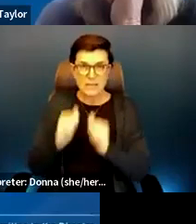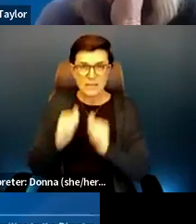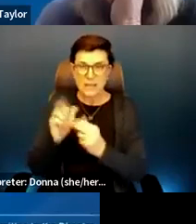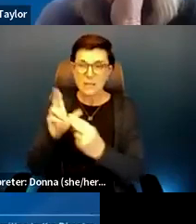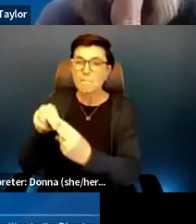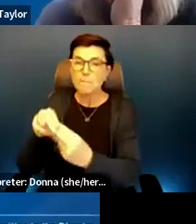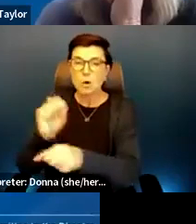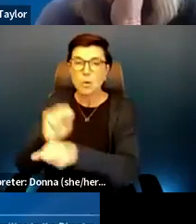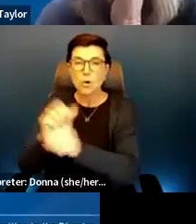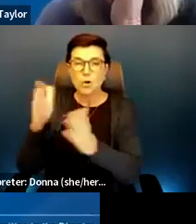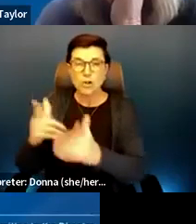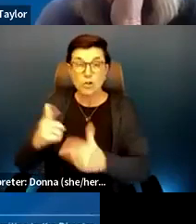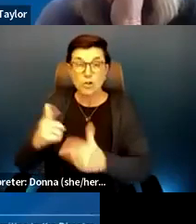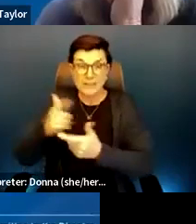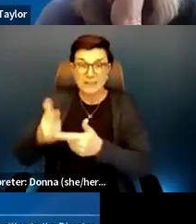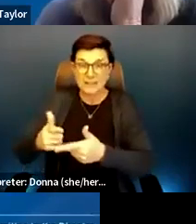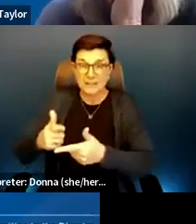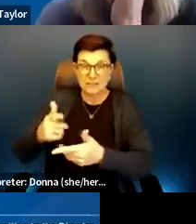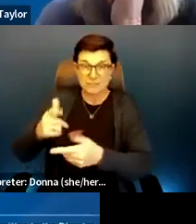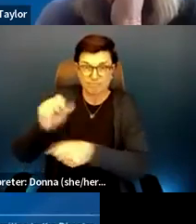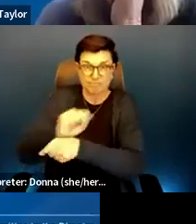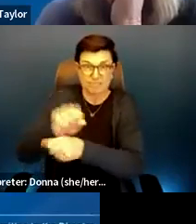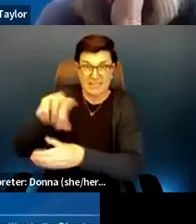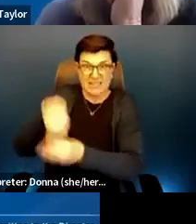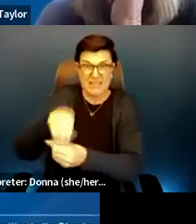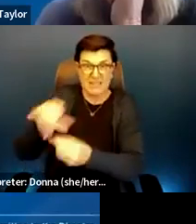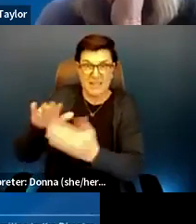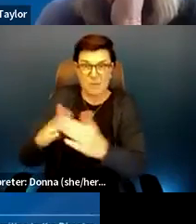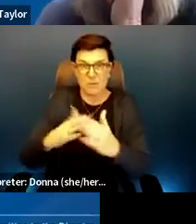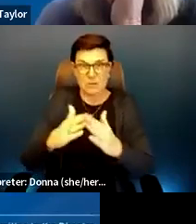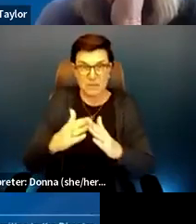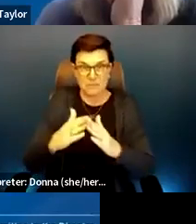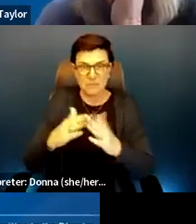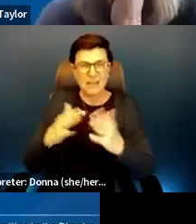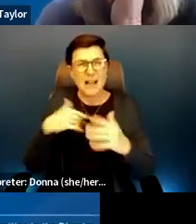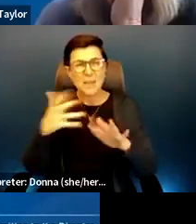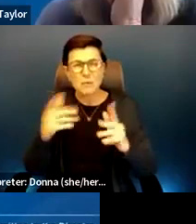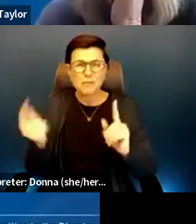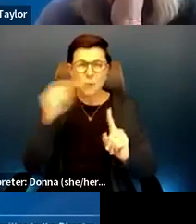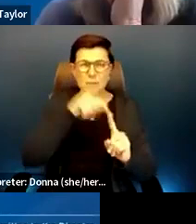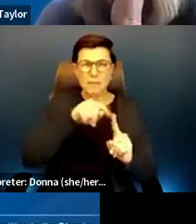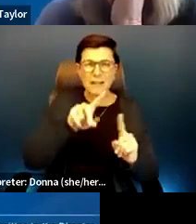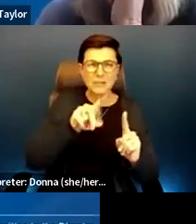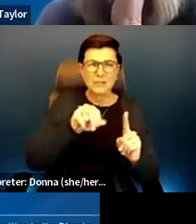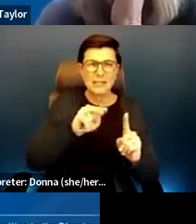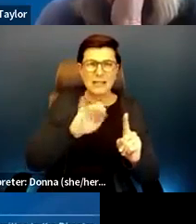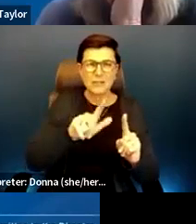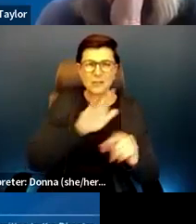And we are really, really proud of this. This gets back to Daniel's question earlier about how we're thinking about health equity.